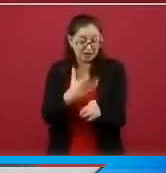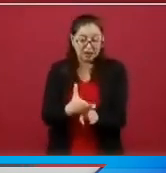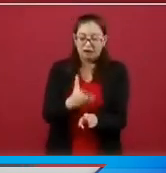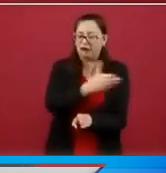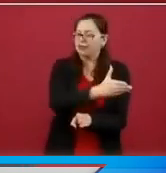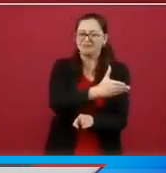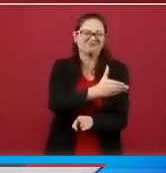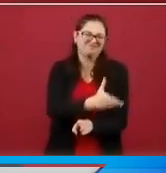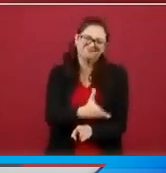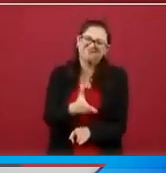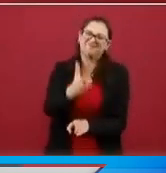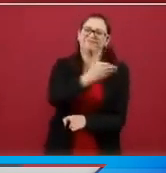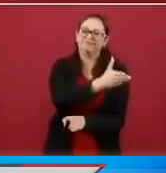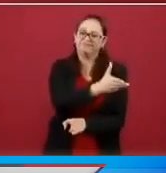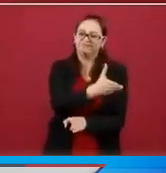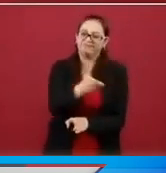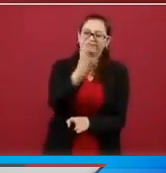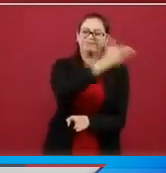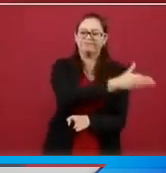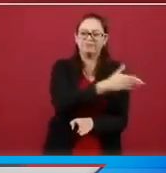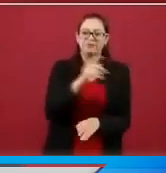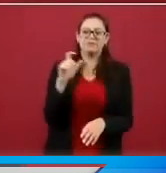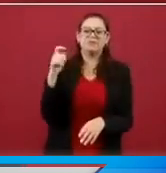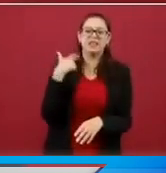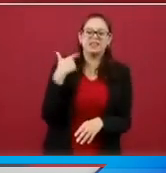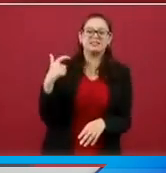now problems are experienced since then